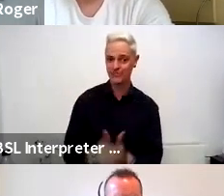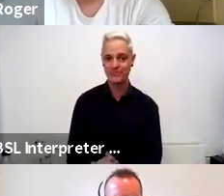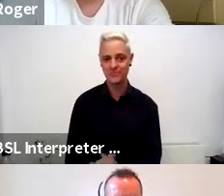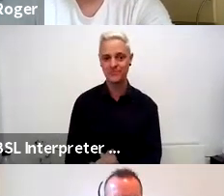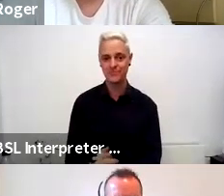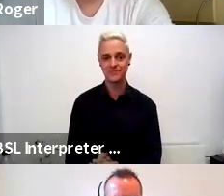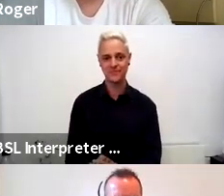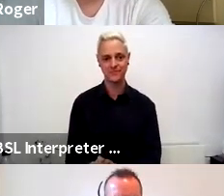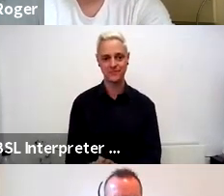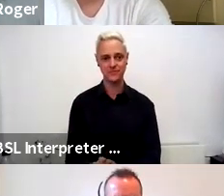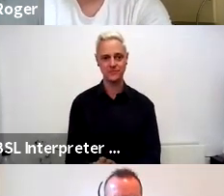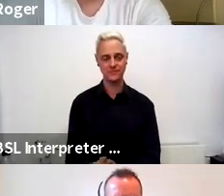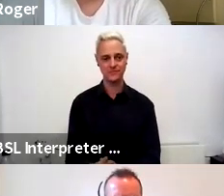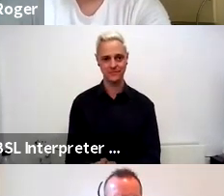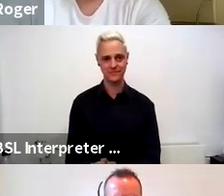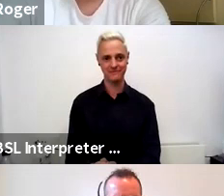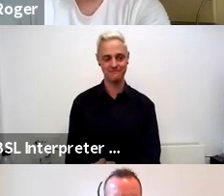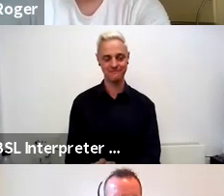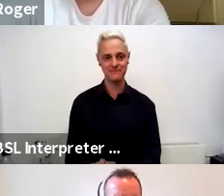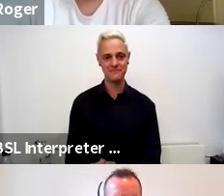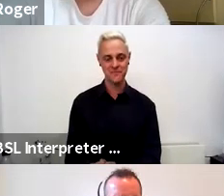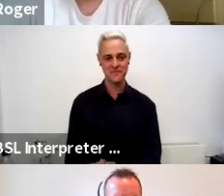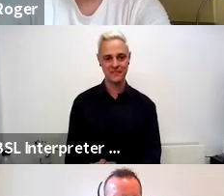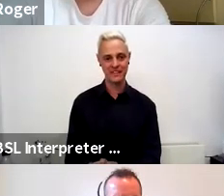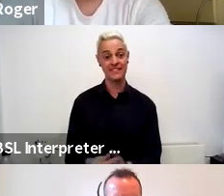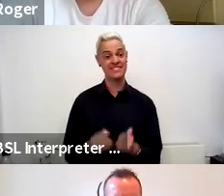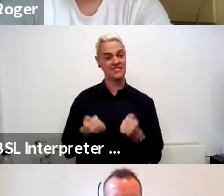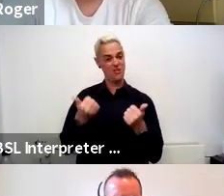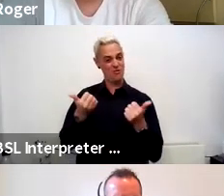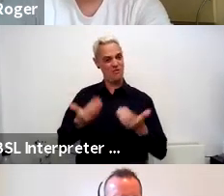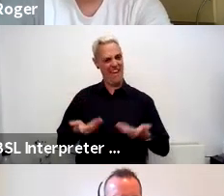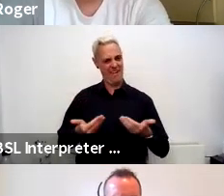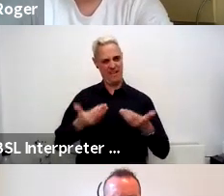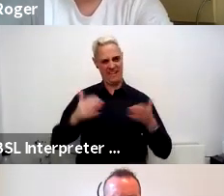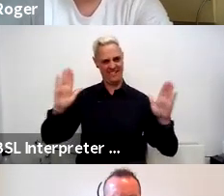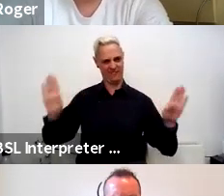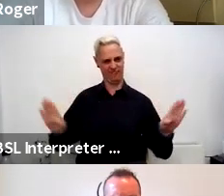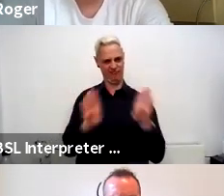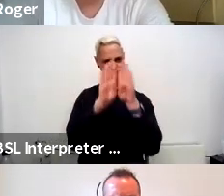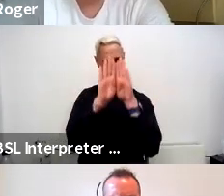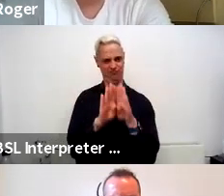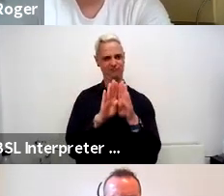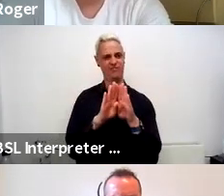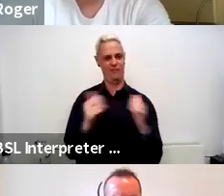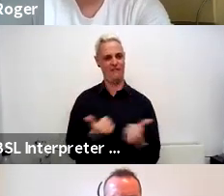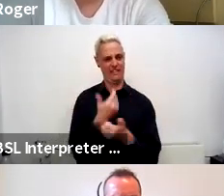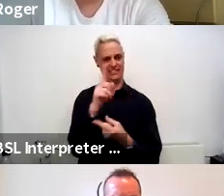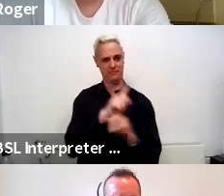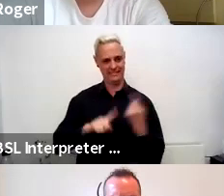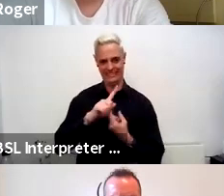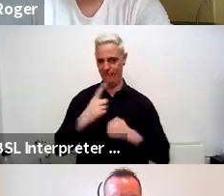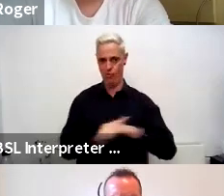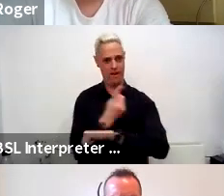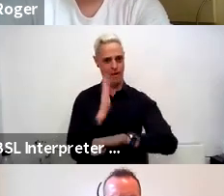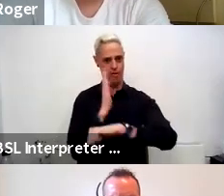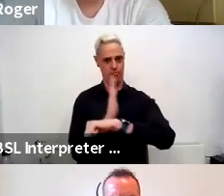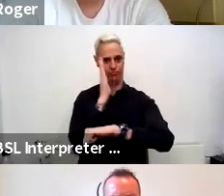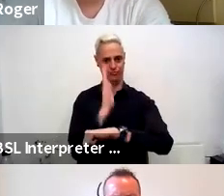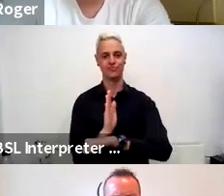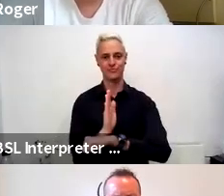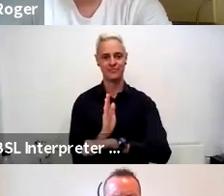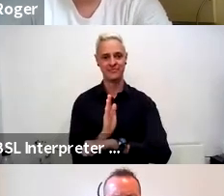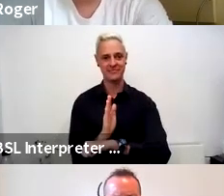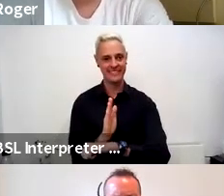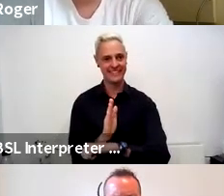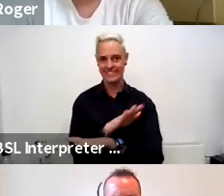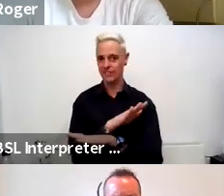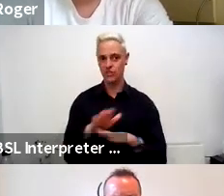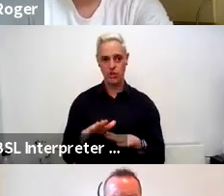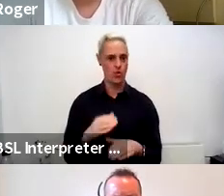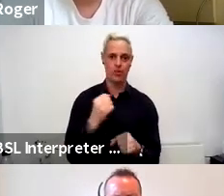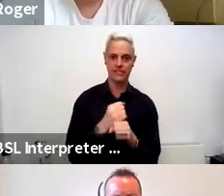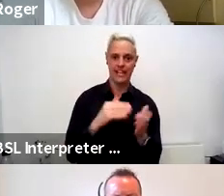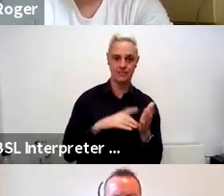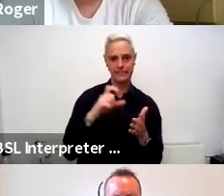So, I, I'm going to draw this meeting to a close because we said an hour. I'm going to keep on premise and not do a Jim zdP tradition.